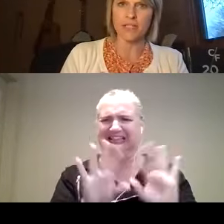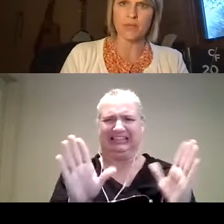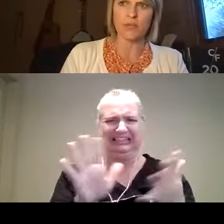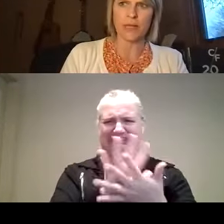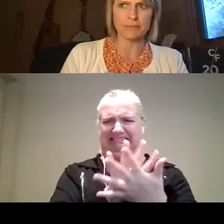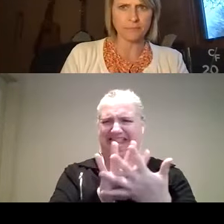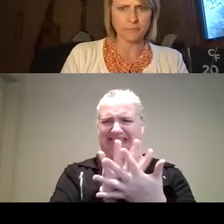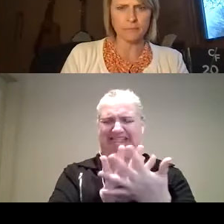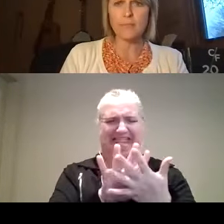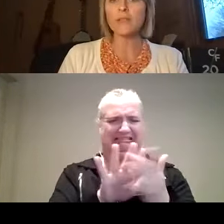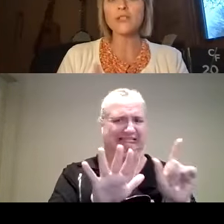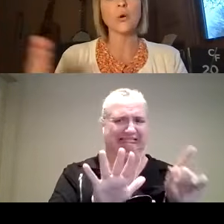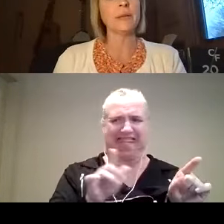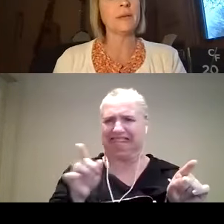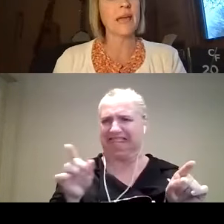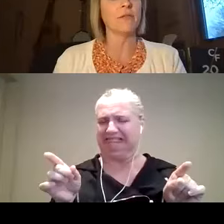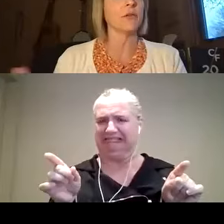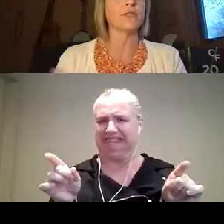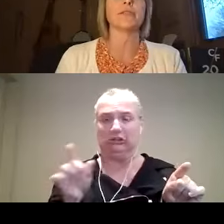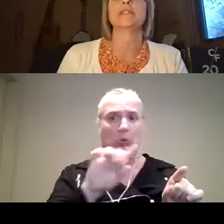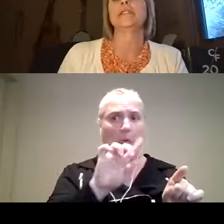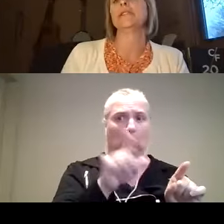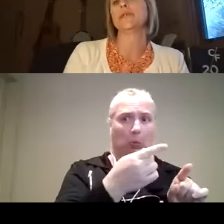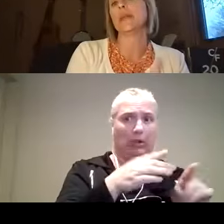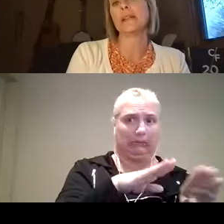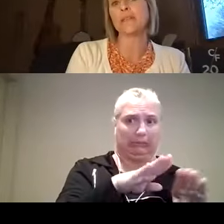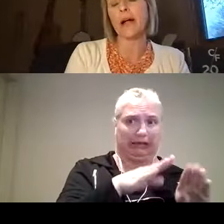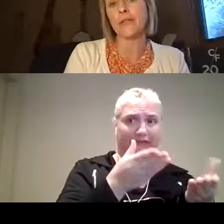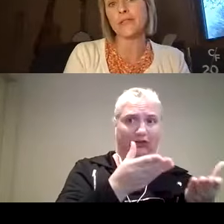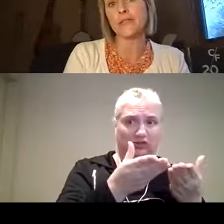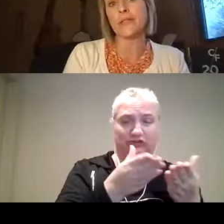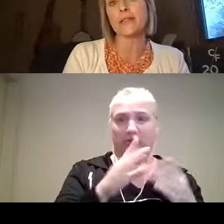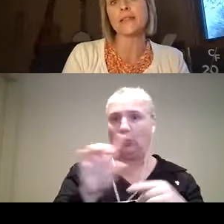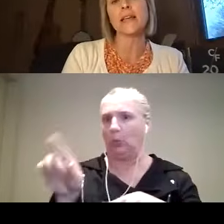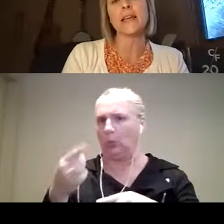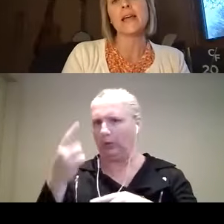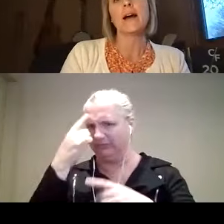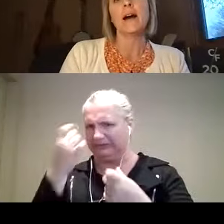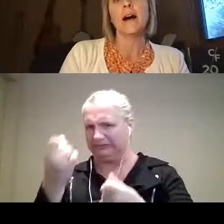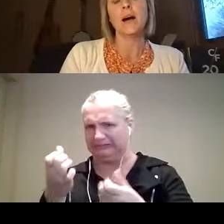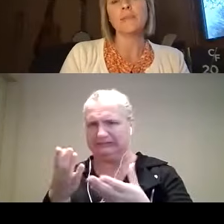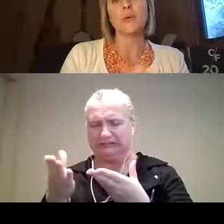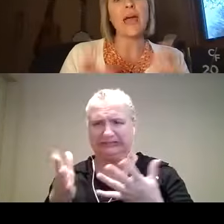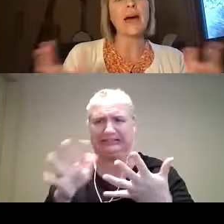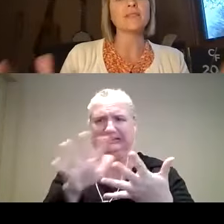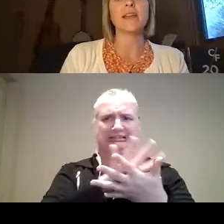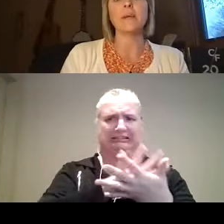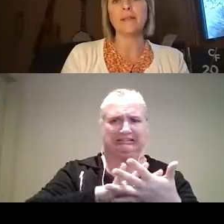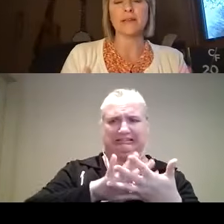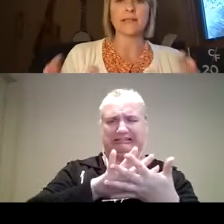between solely behavioral services and solely mental health services. So, we have to think about this